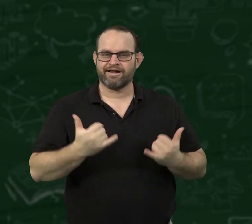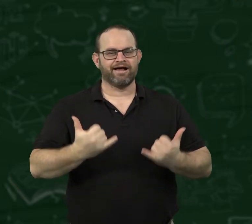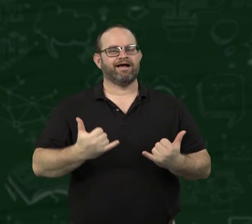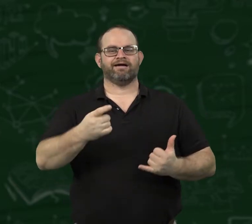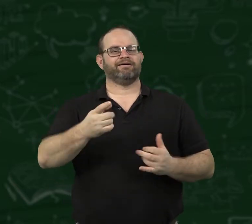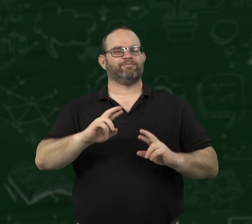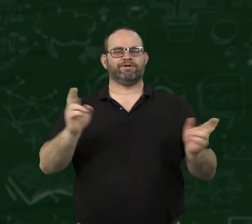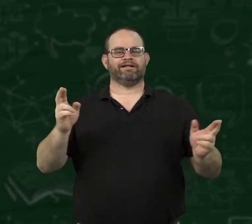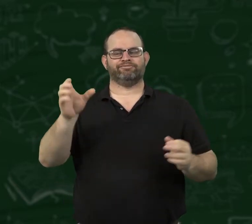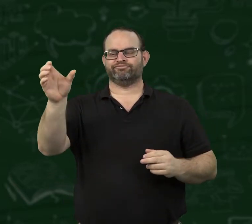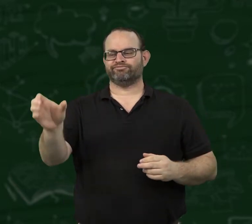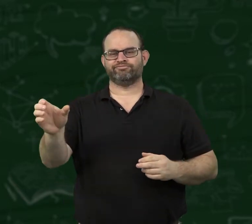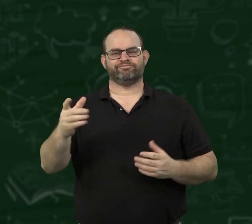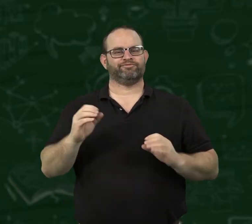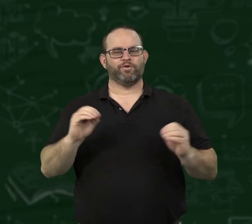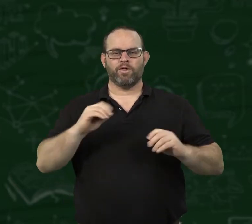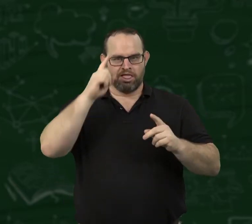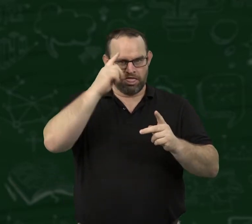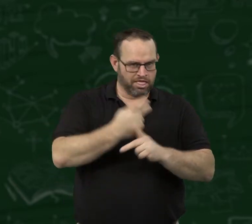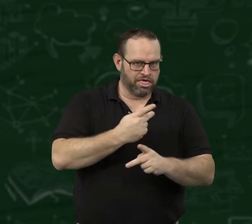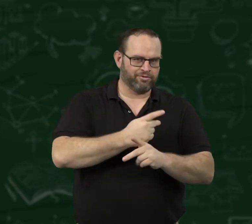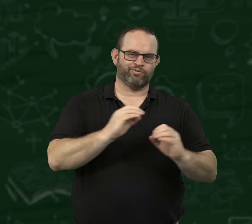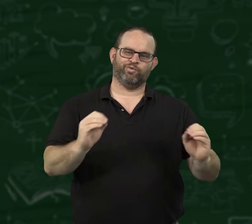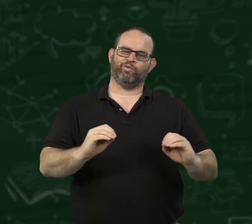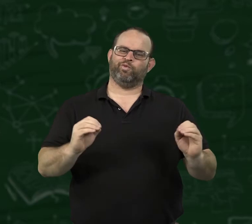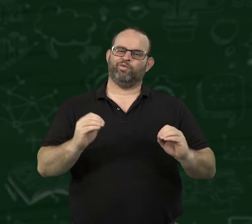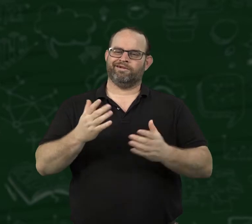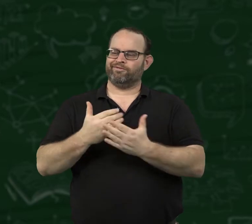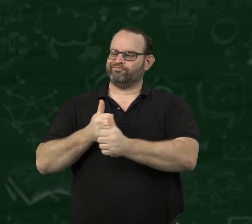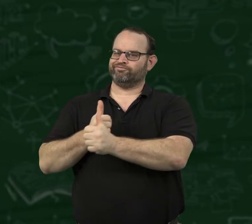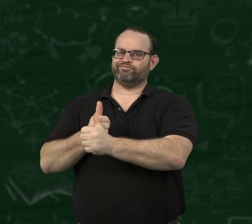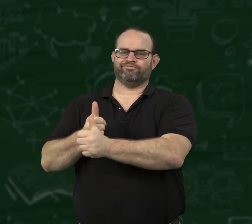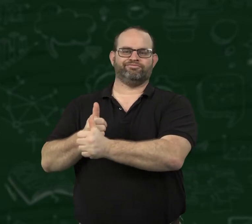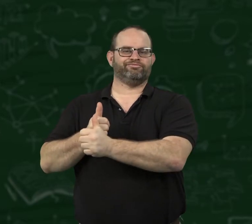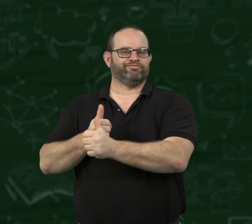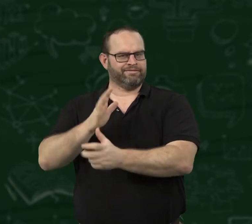Now we rely on GPS. We don't even have to think about it. We follow the directions on our phones.